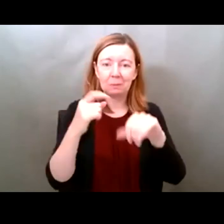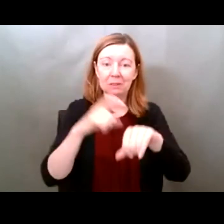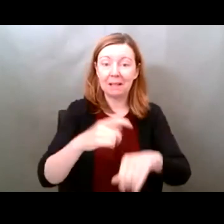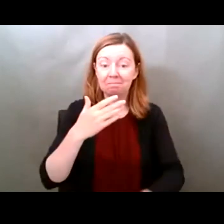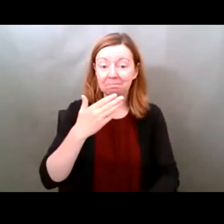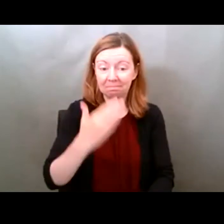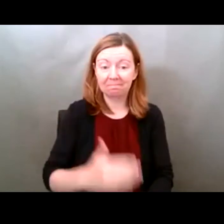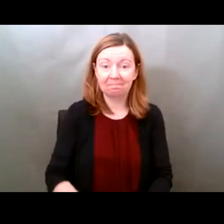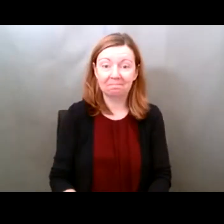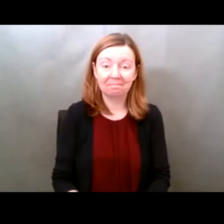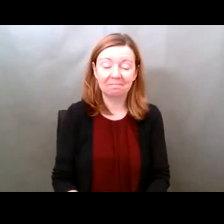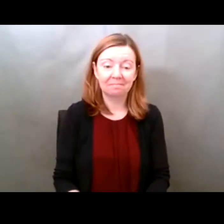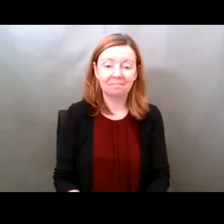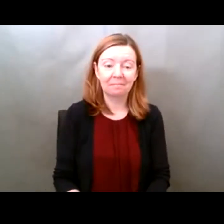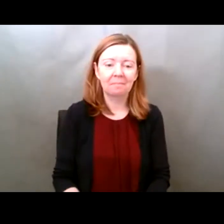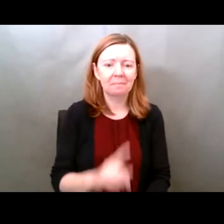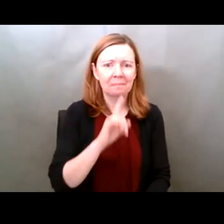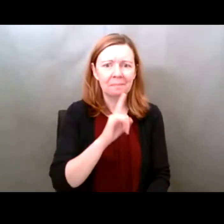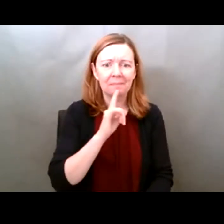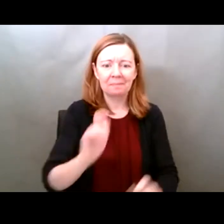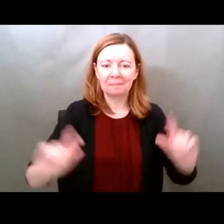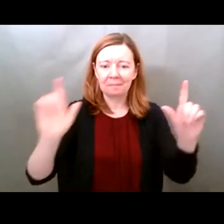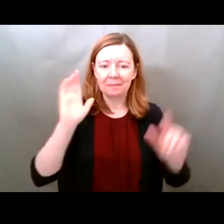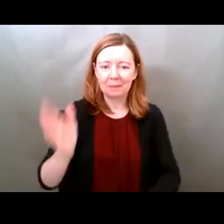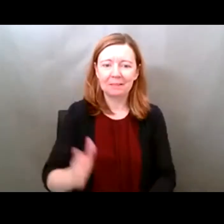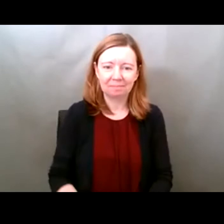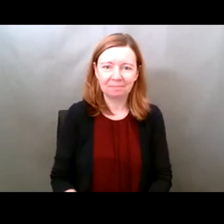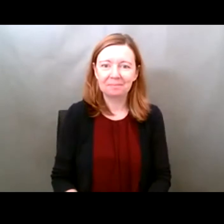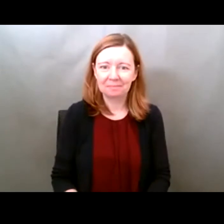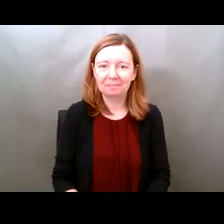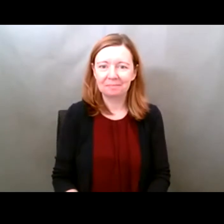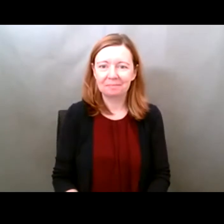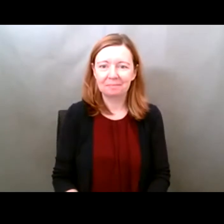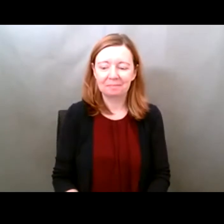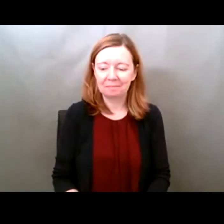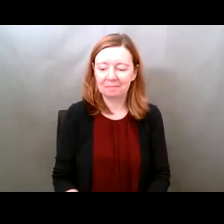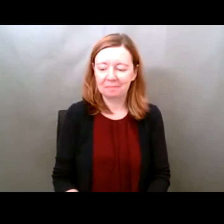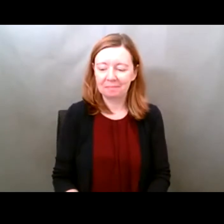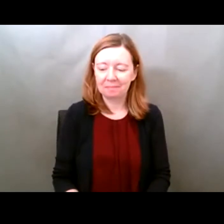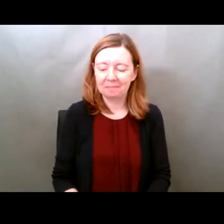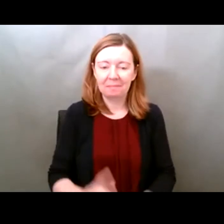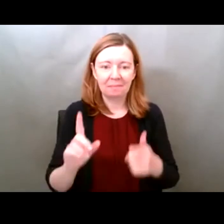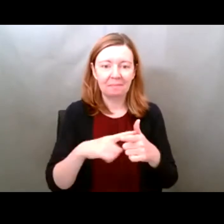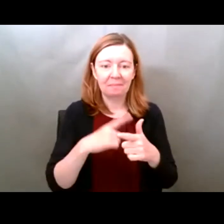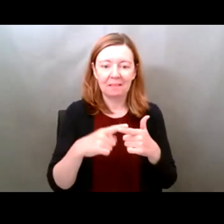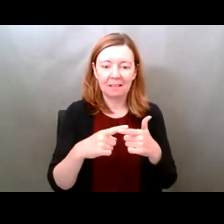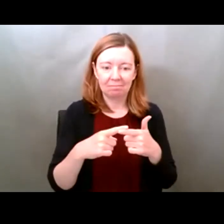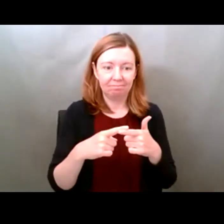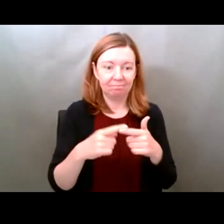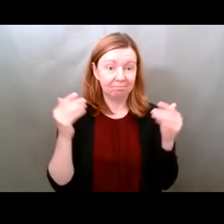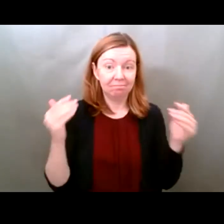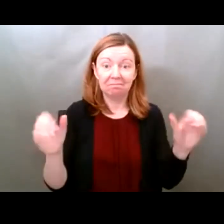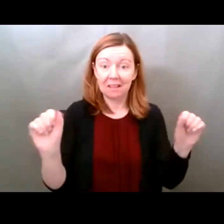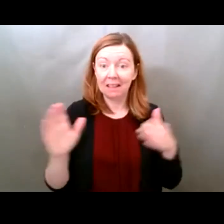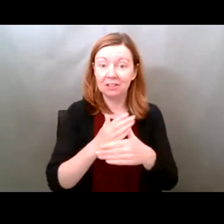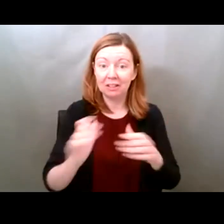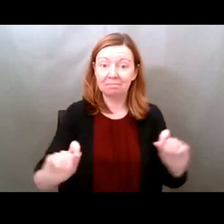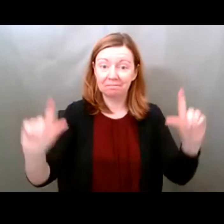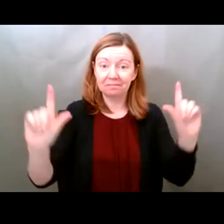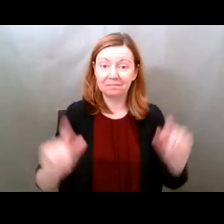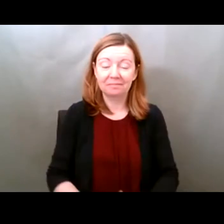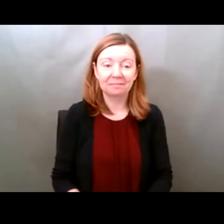Sure. Let me get that back up. Let me get to that slide first and then um, I can re-share the screen.